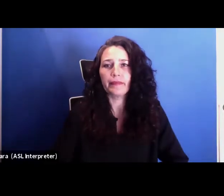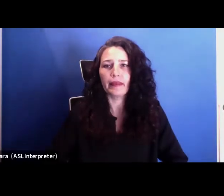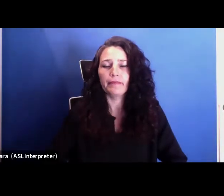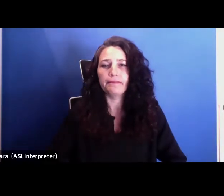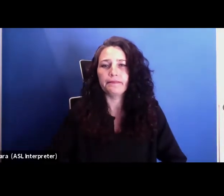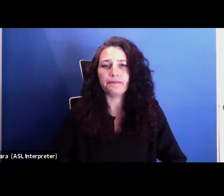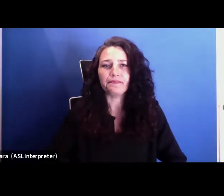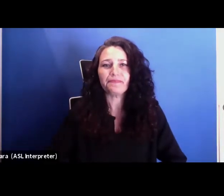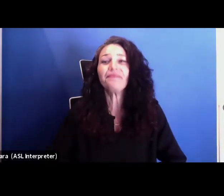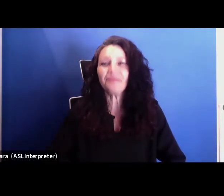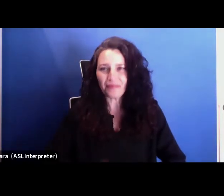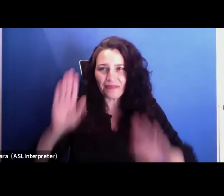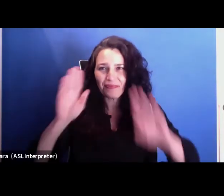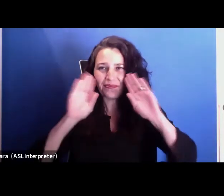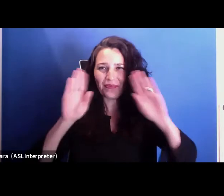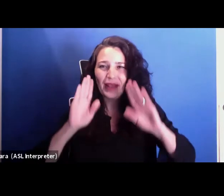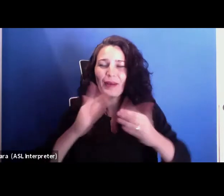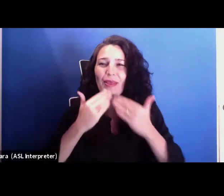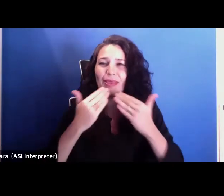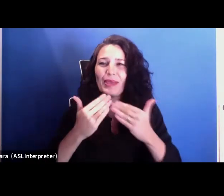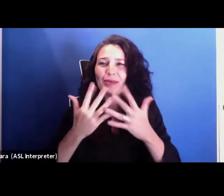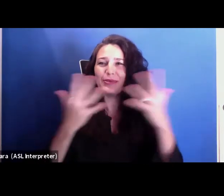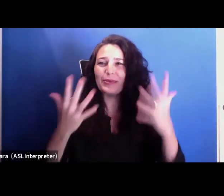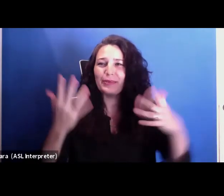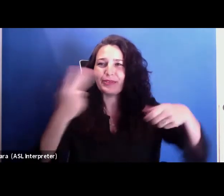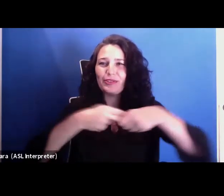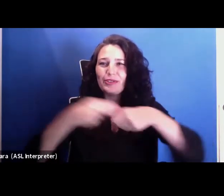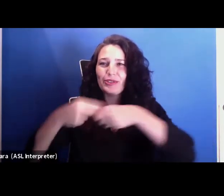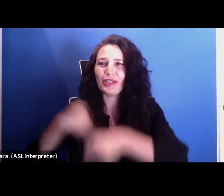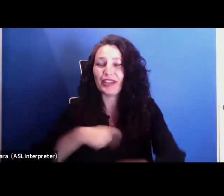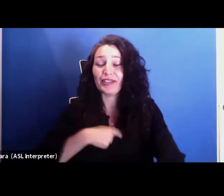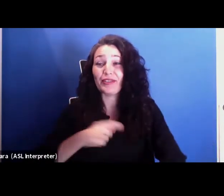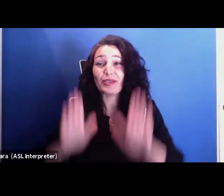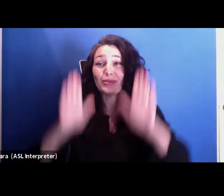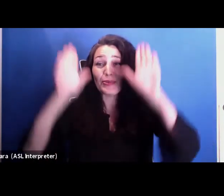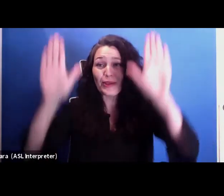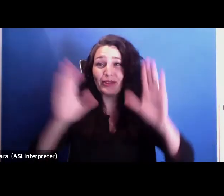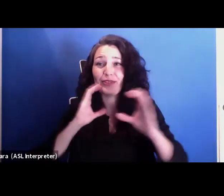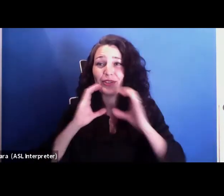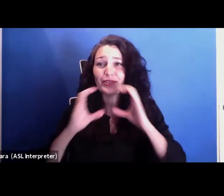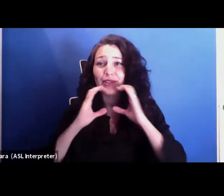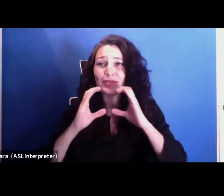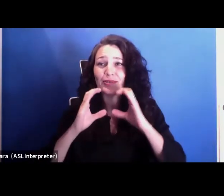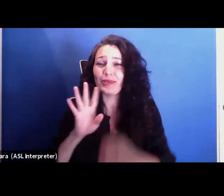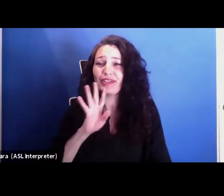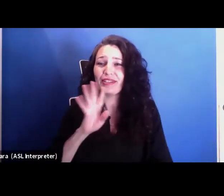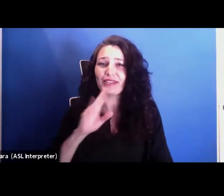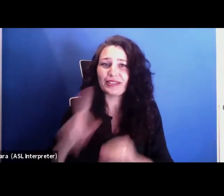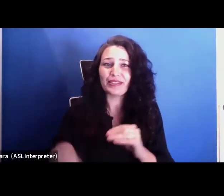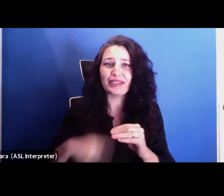Hello. Thank you so much for joining us for this great conversation we're gonna have around Netflix's new film, Crip Camp.